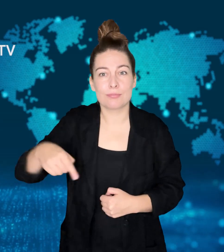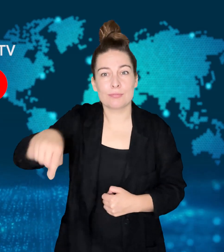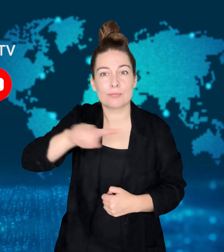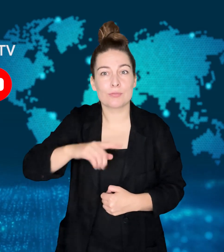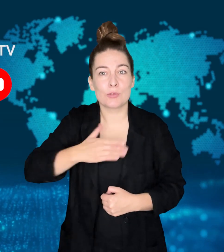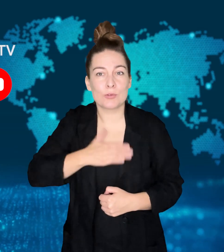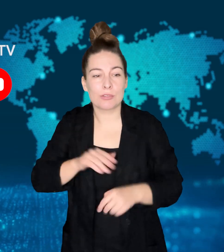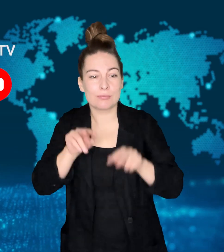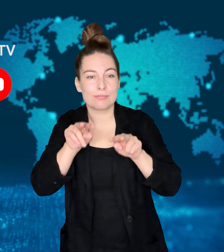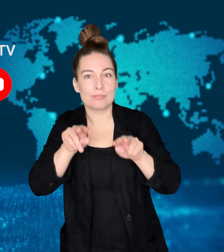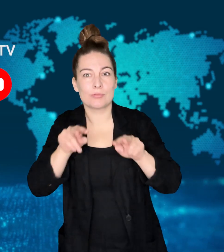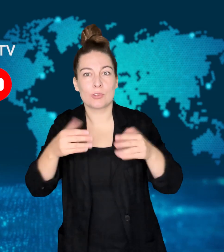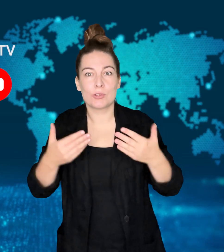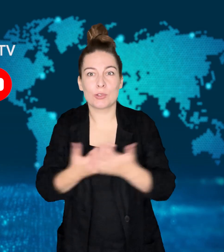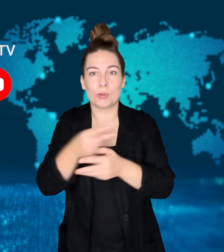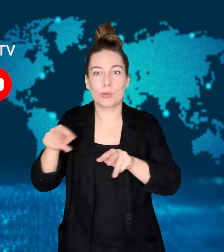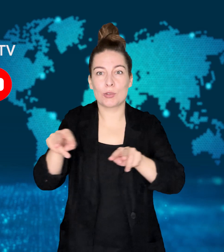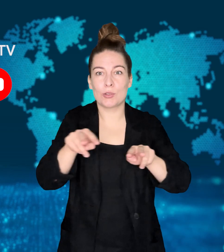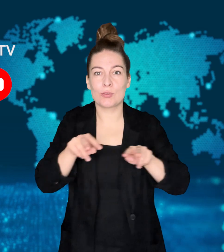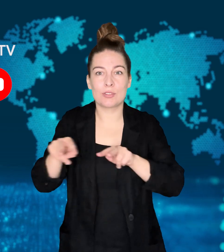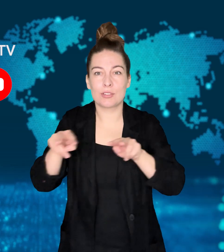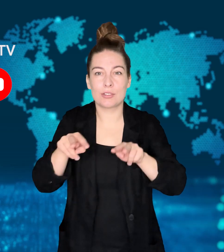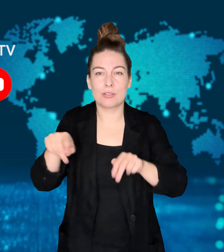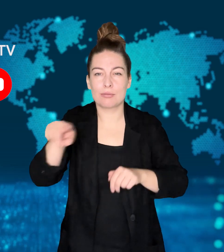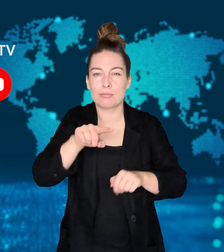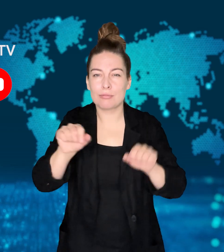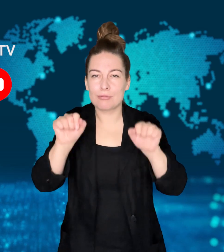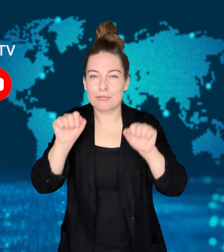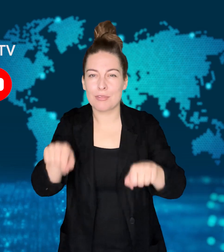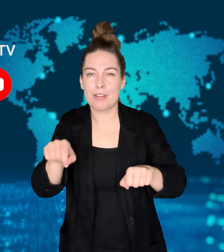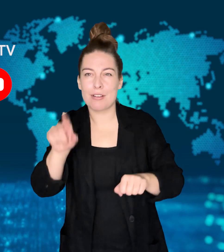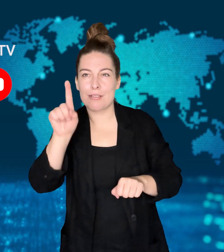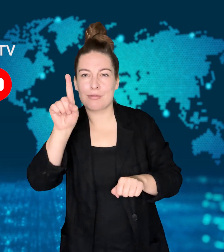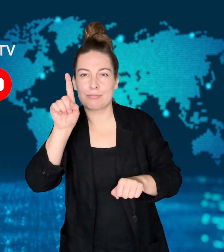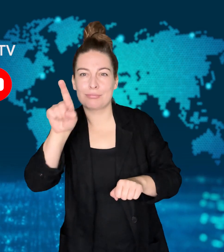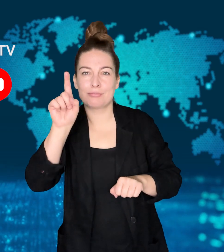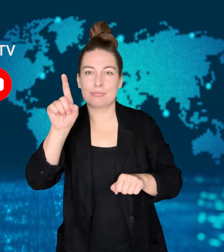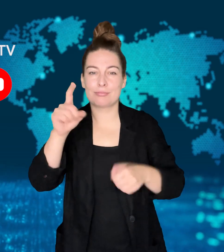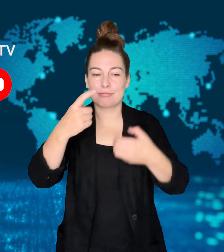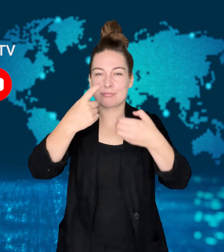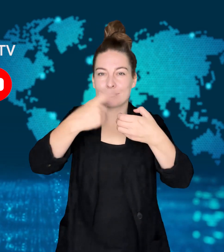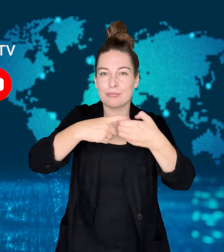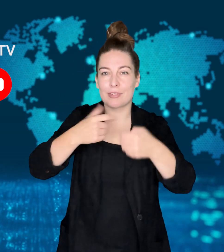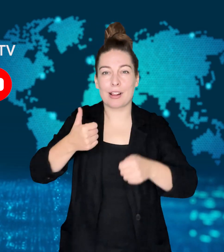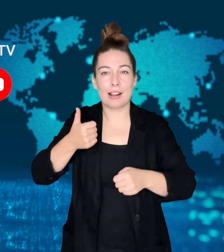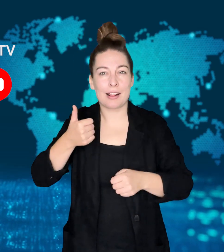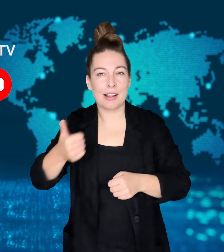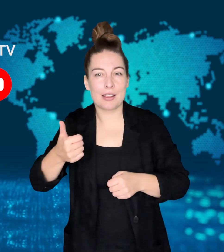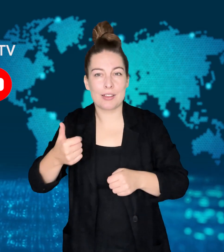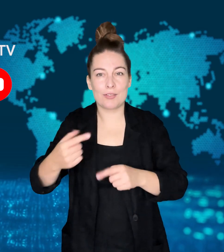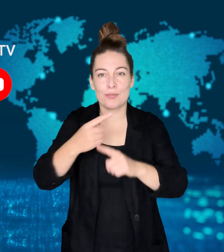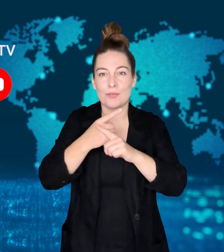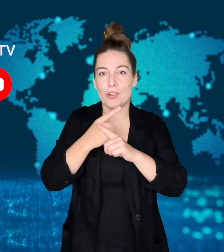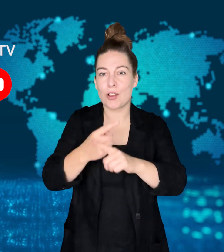Don't forget to subscribe, like, and follow H3 World TV